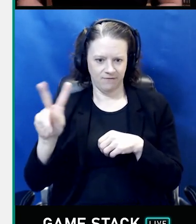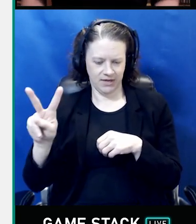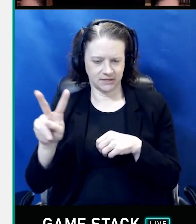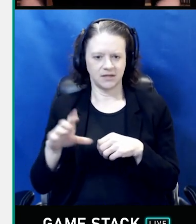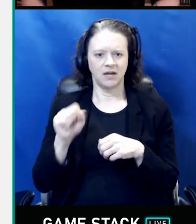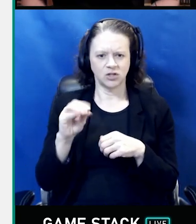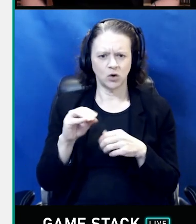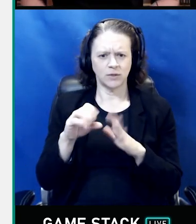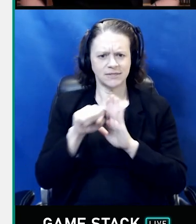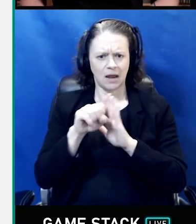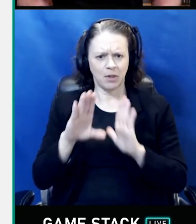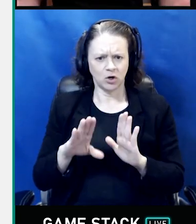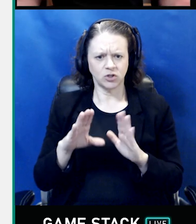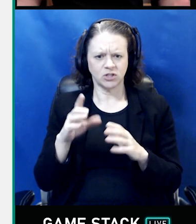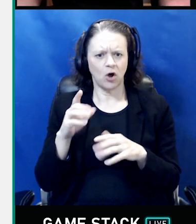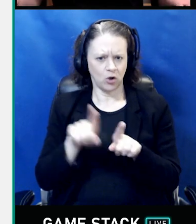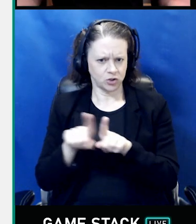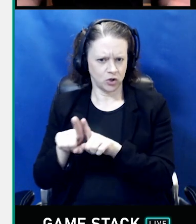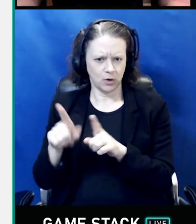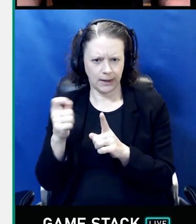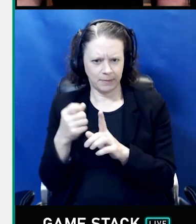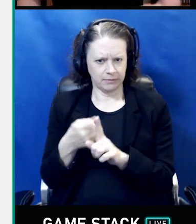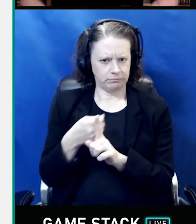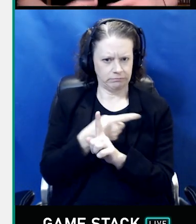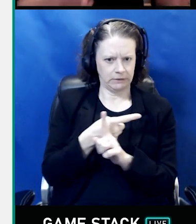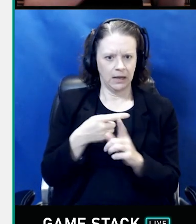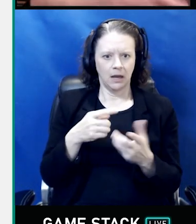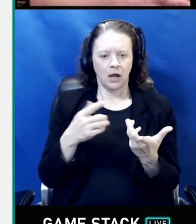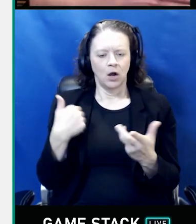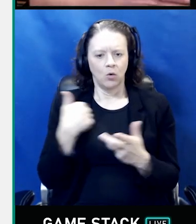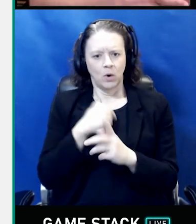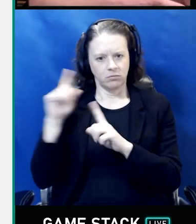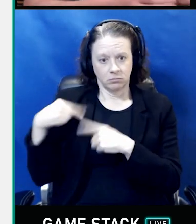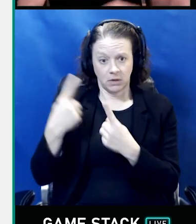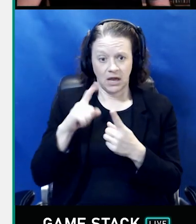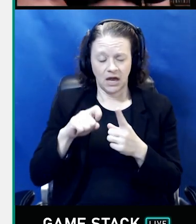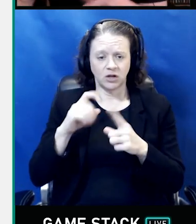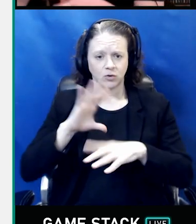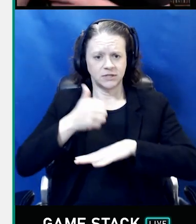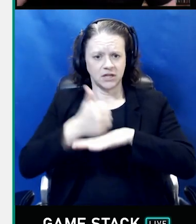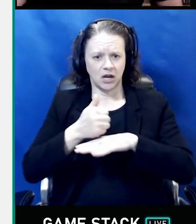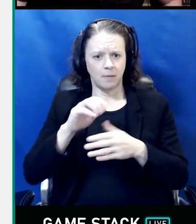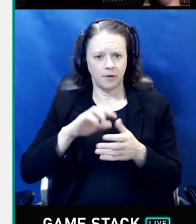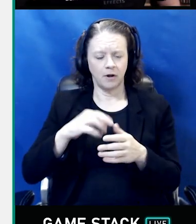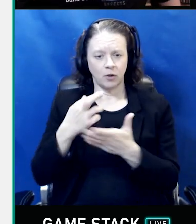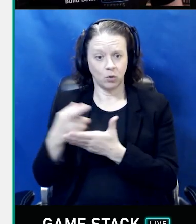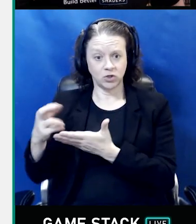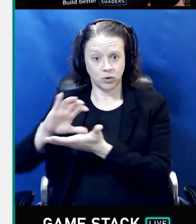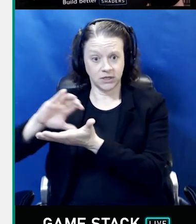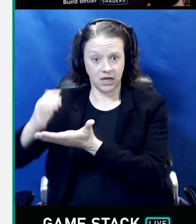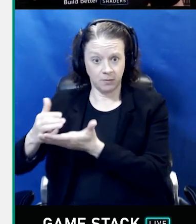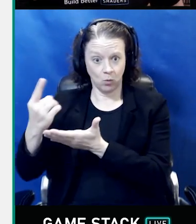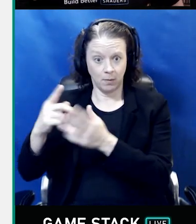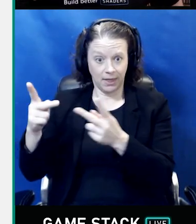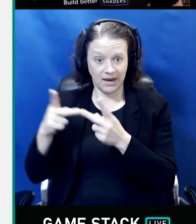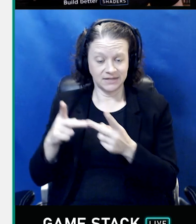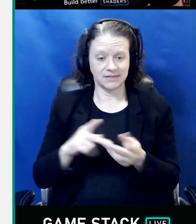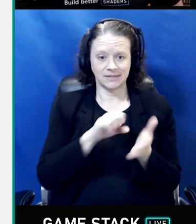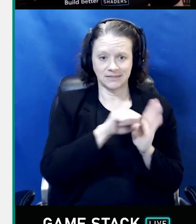side and so for this reason all along in the API you had to set up your resource heap on one place and your sampler heap in another place, and